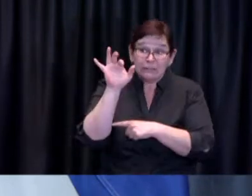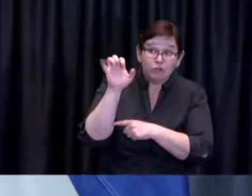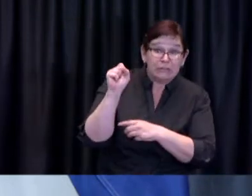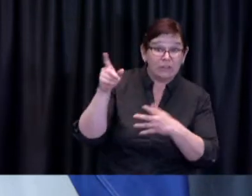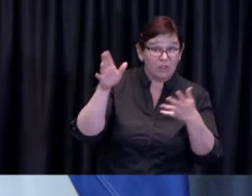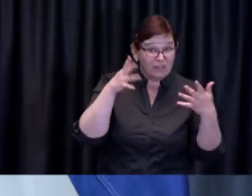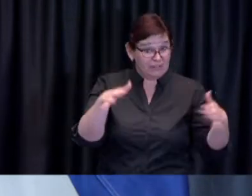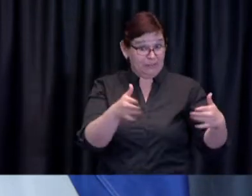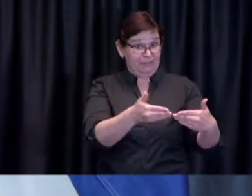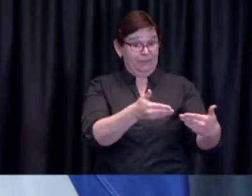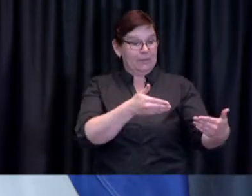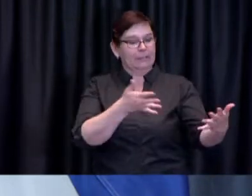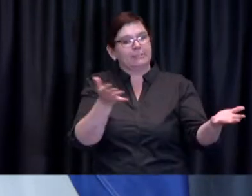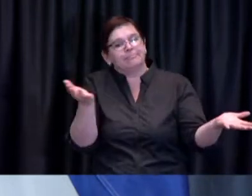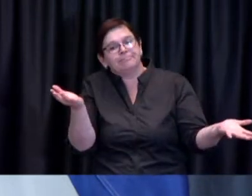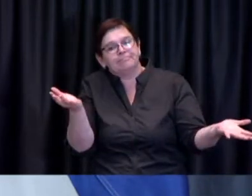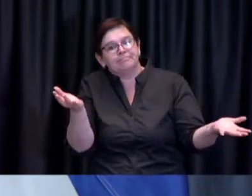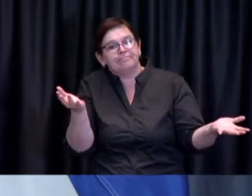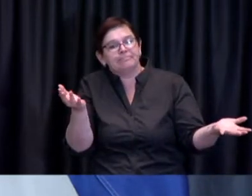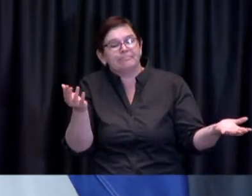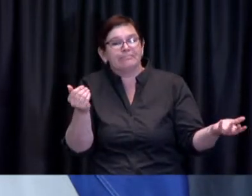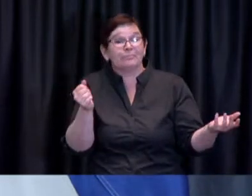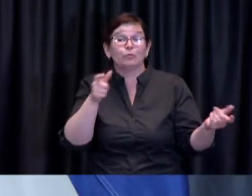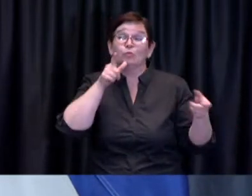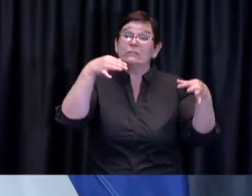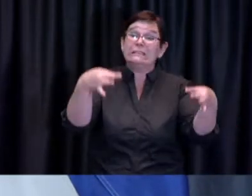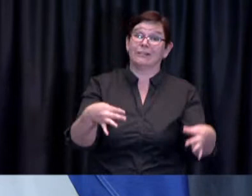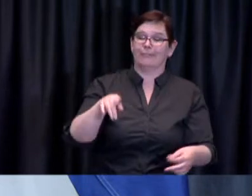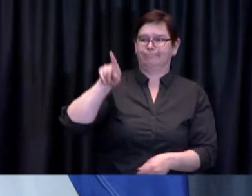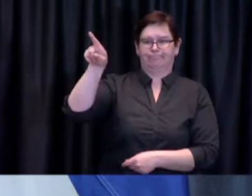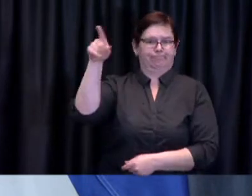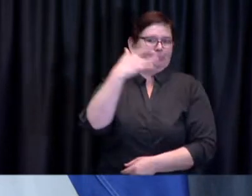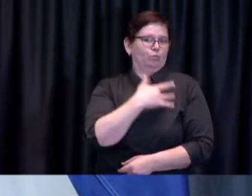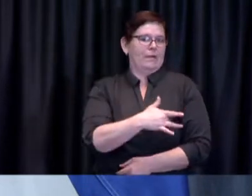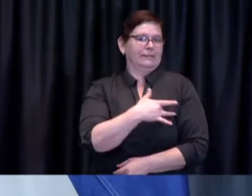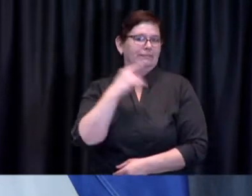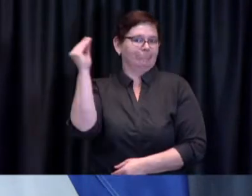a provincial decision on which they've generally sought input from people like the city of Toronto